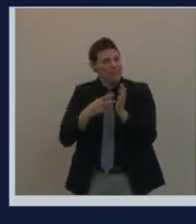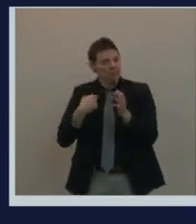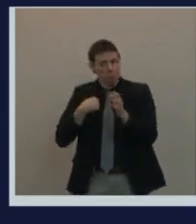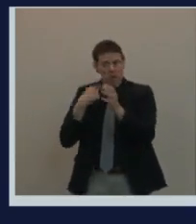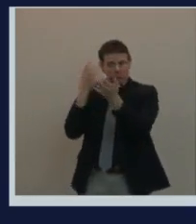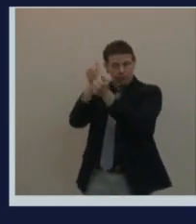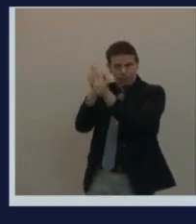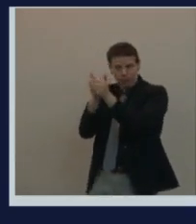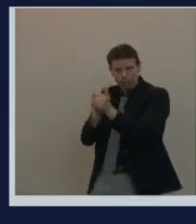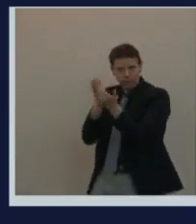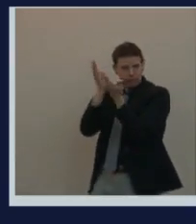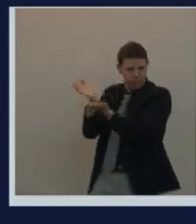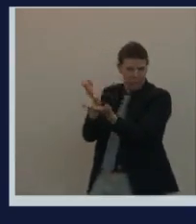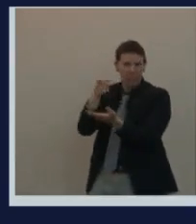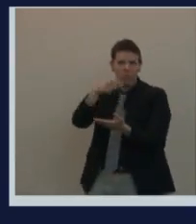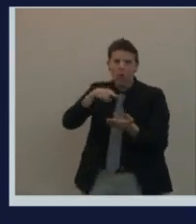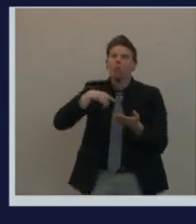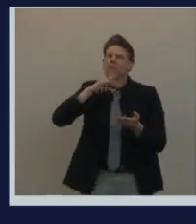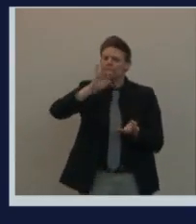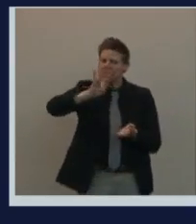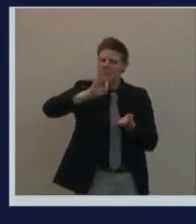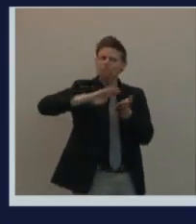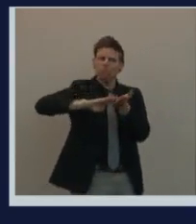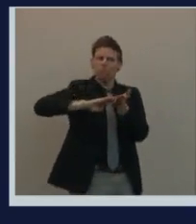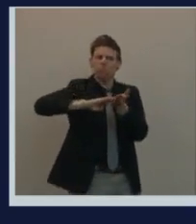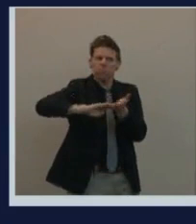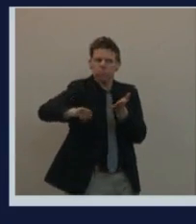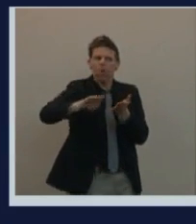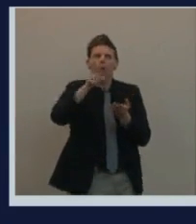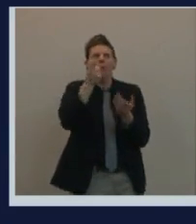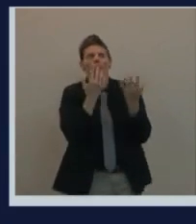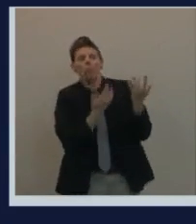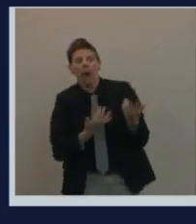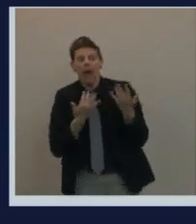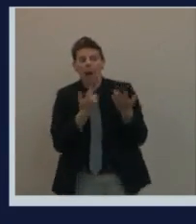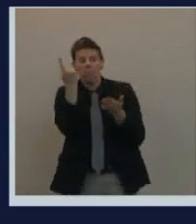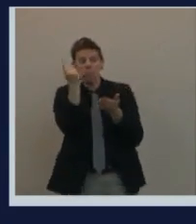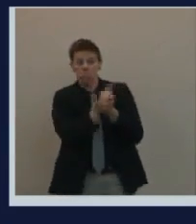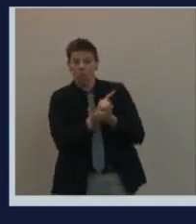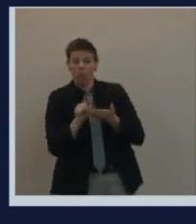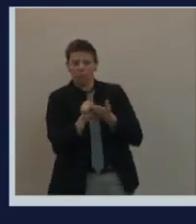MAKING SURE THAT UP-TO-DATE, MEANINGFUL INFORMATION ABOUT WHAT IS GOING ON IS AVAILABLE.